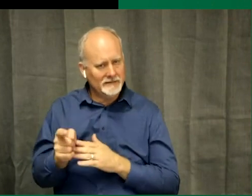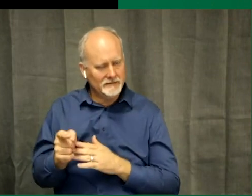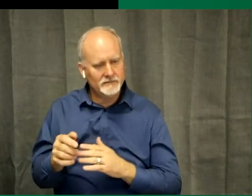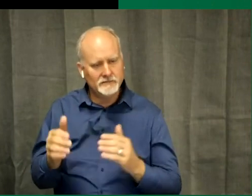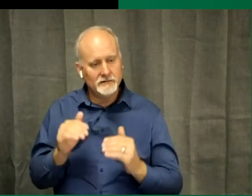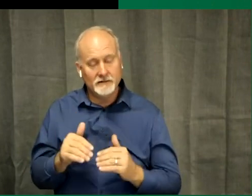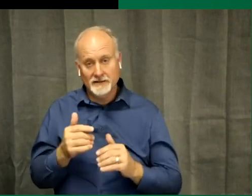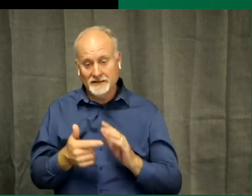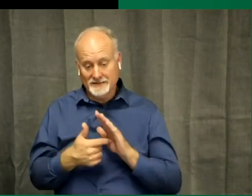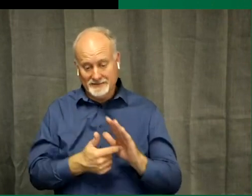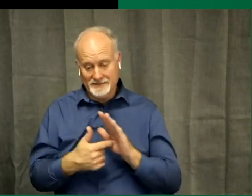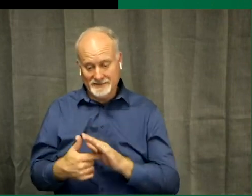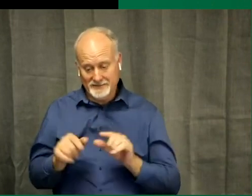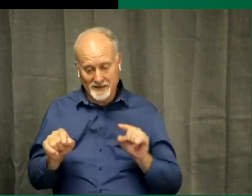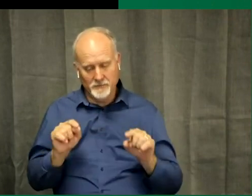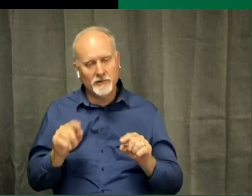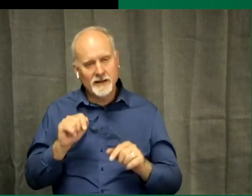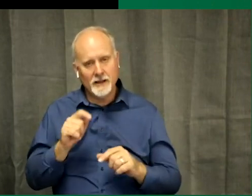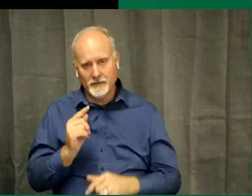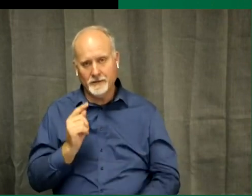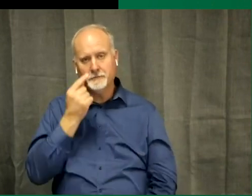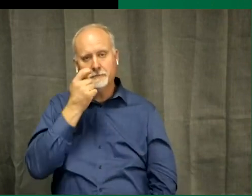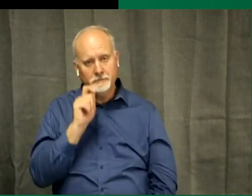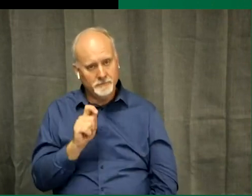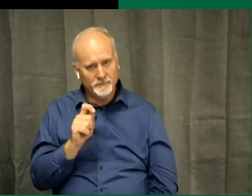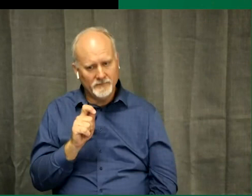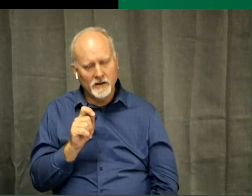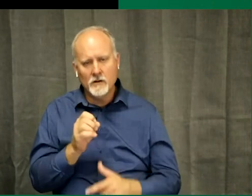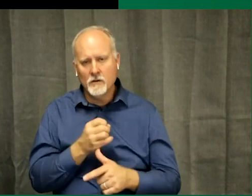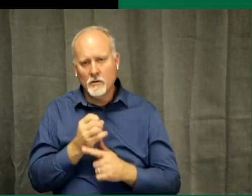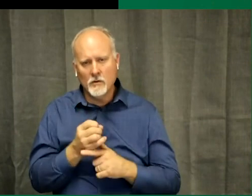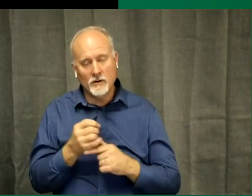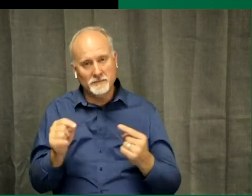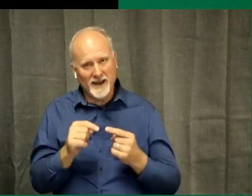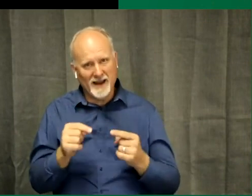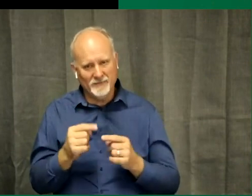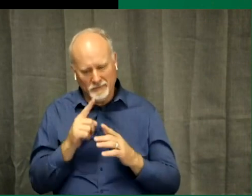of these can be a simple nasal swab or the more invasive painful nasopharyngeal suave